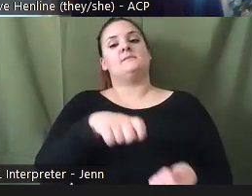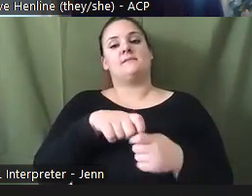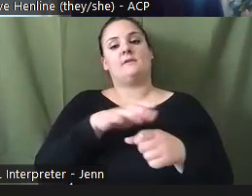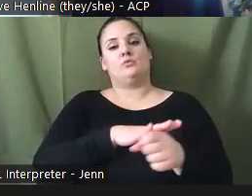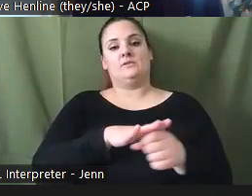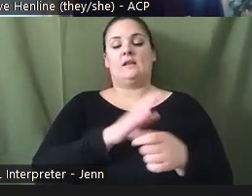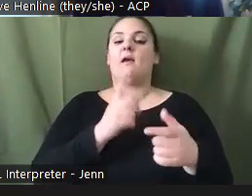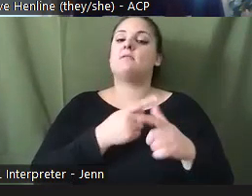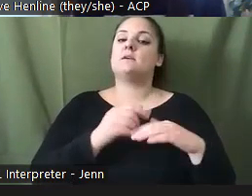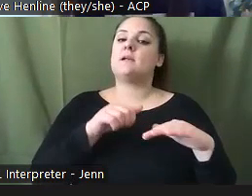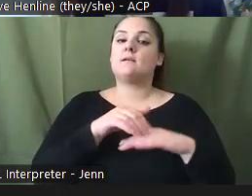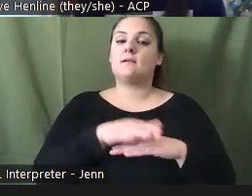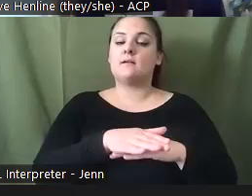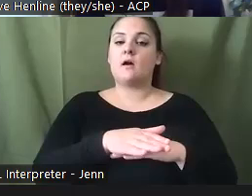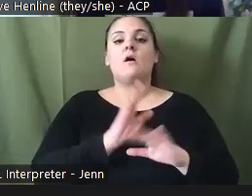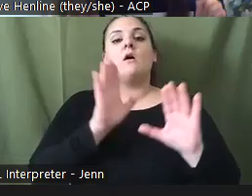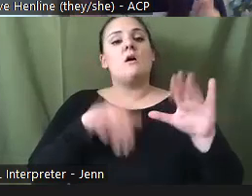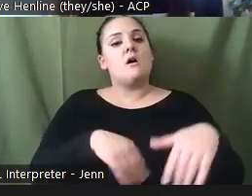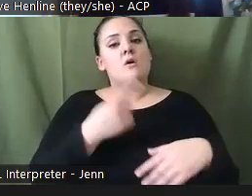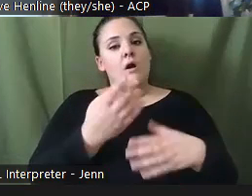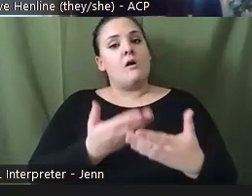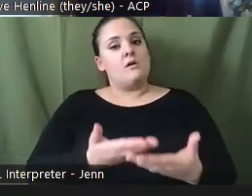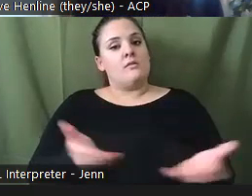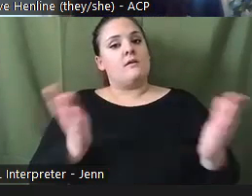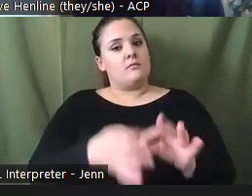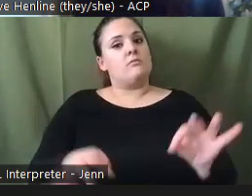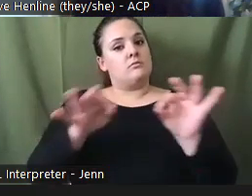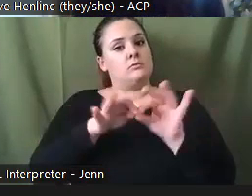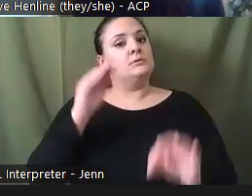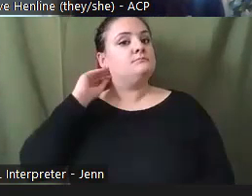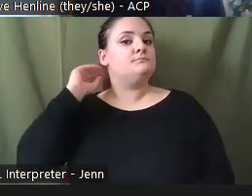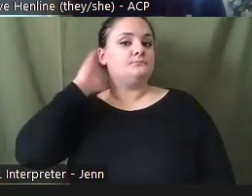And the main thing to keep in mind is if you are an ACP voter